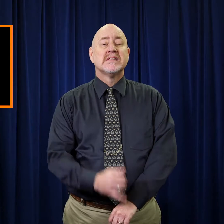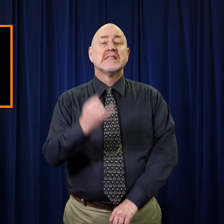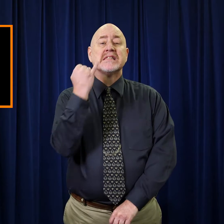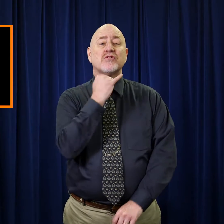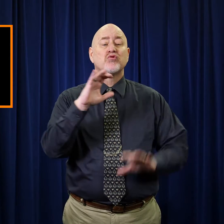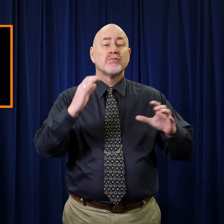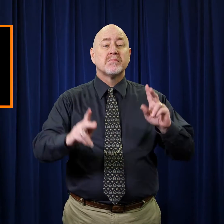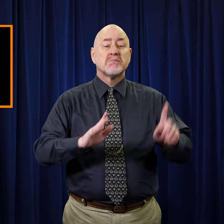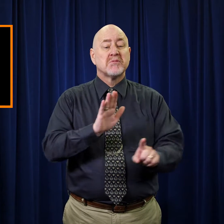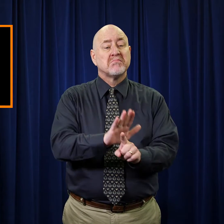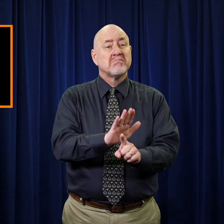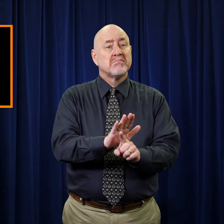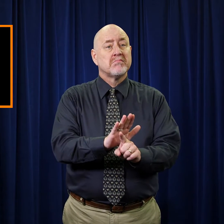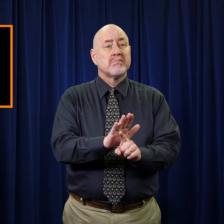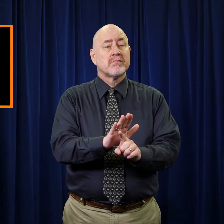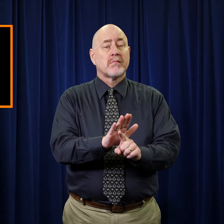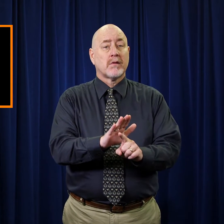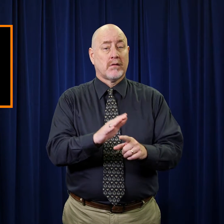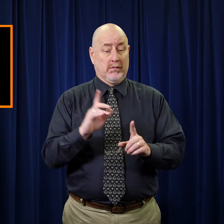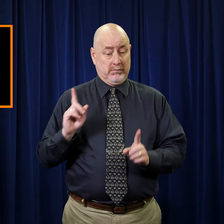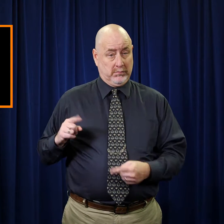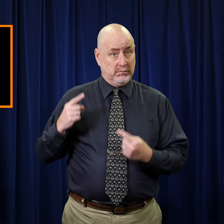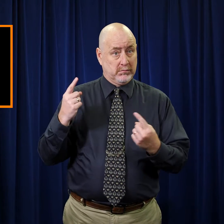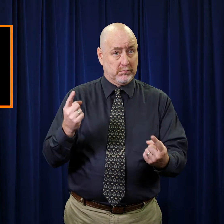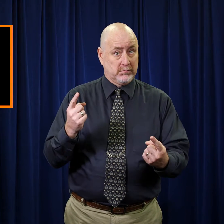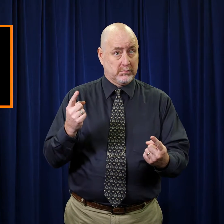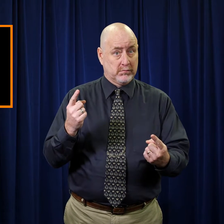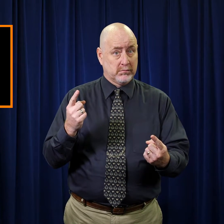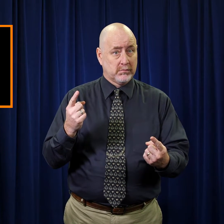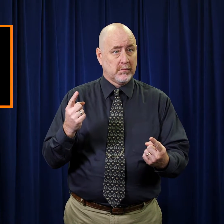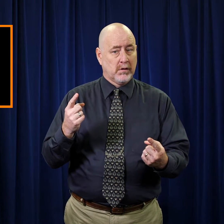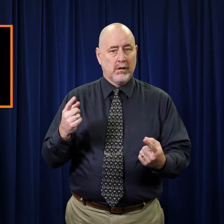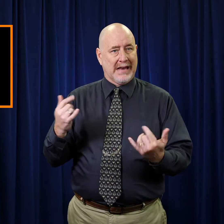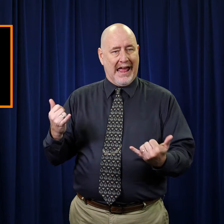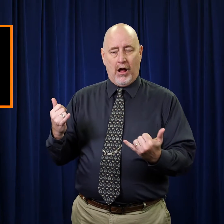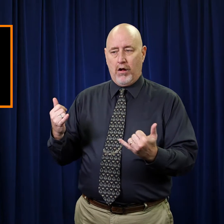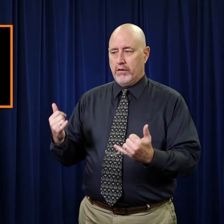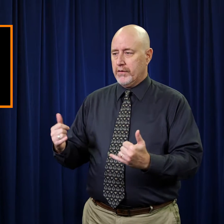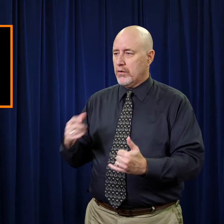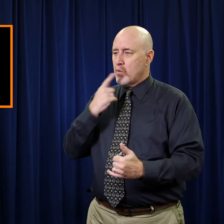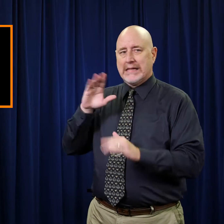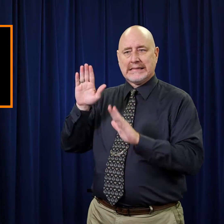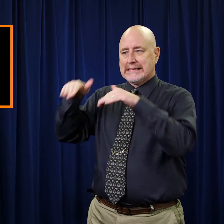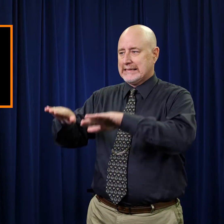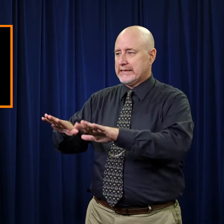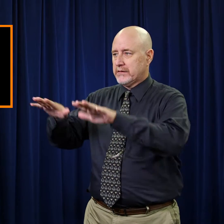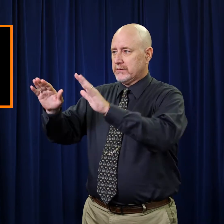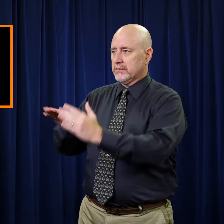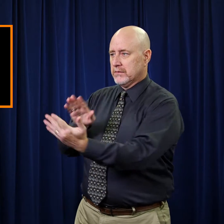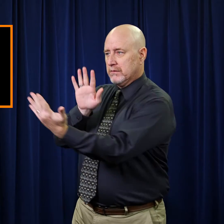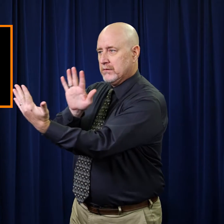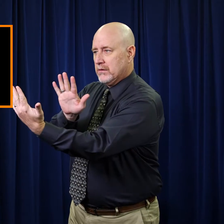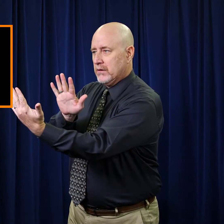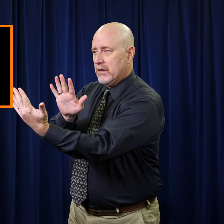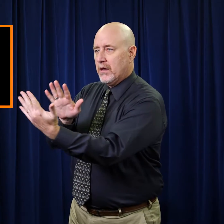The people of Israel have faced now the Red Sea. God, with a great East wind, has